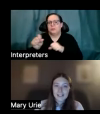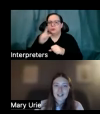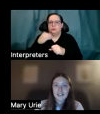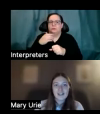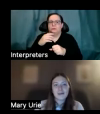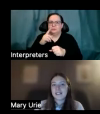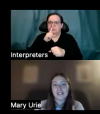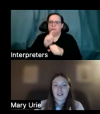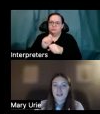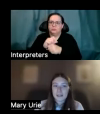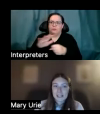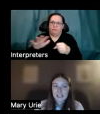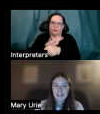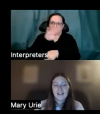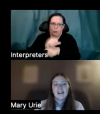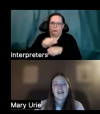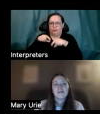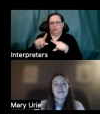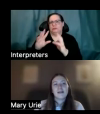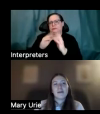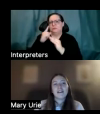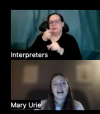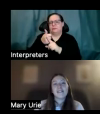session just because they are so busy. So they might not have